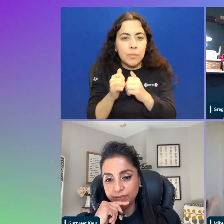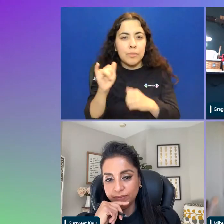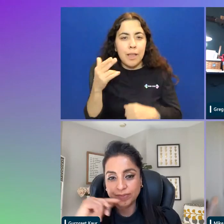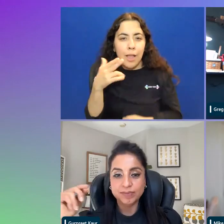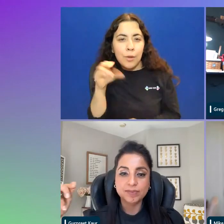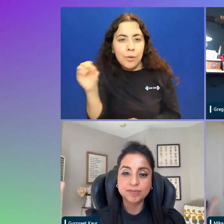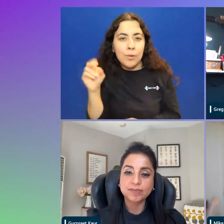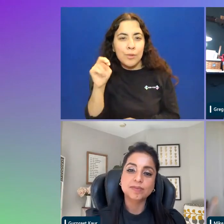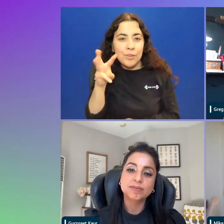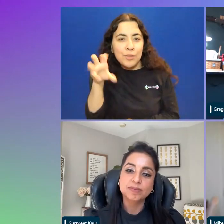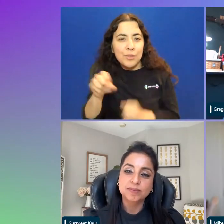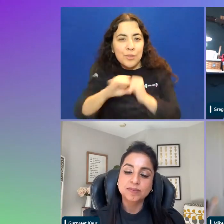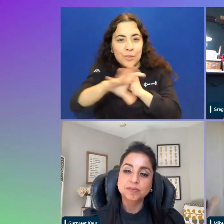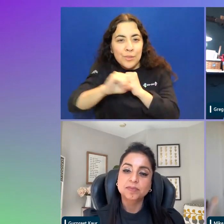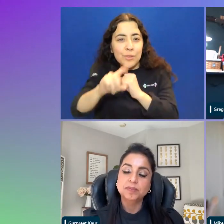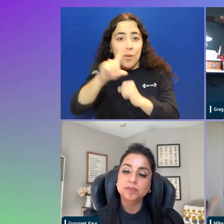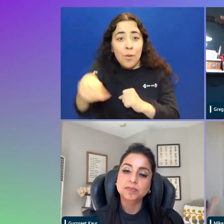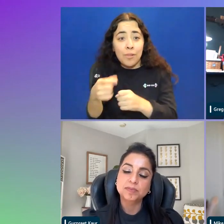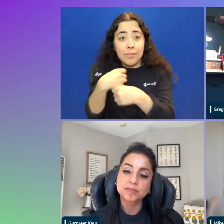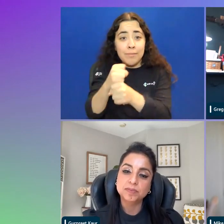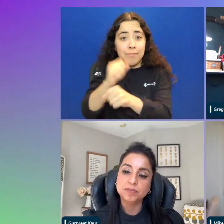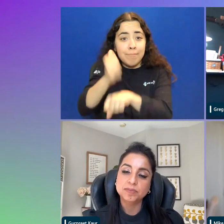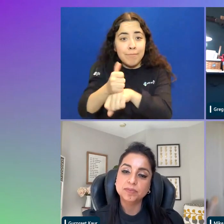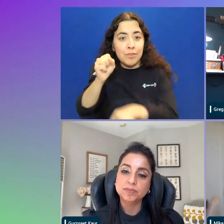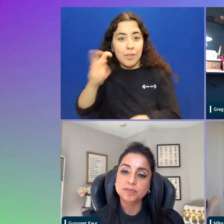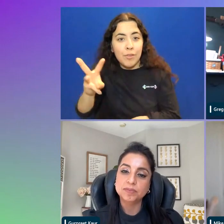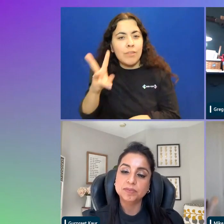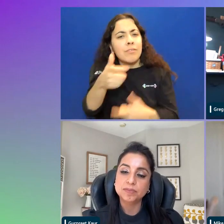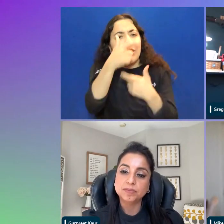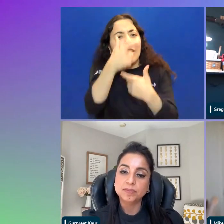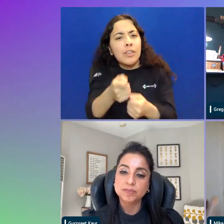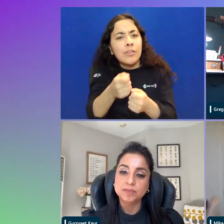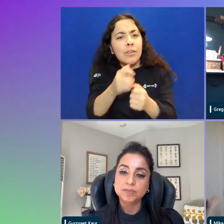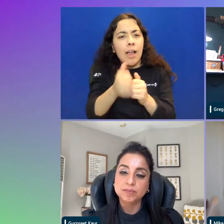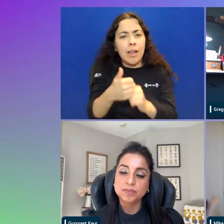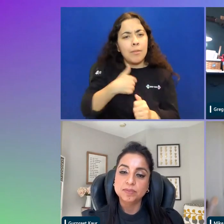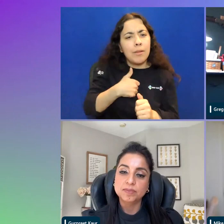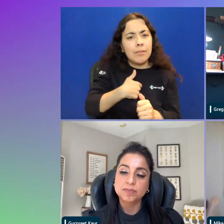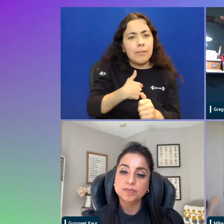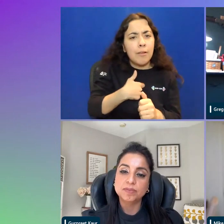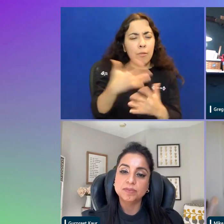software there. And so is a really interesting sort of like, how do I take what are those principles that worked? And then